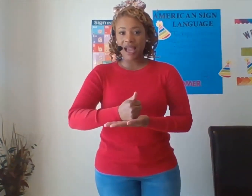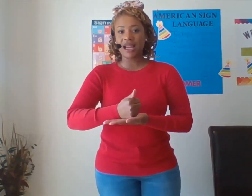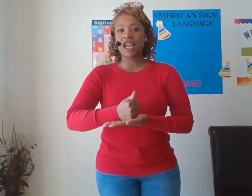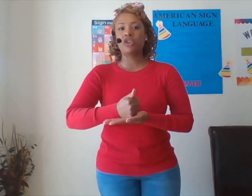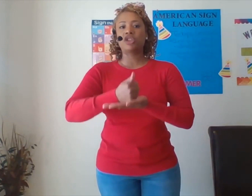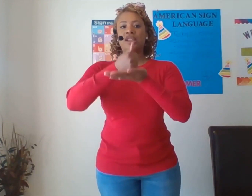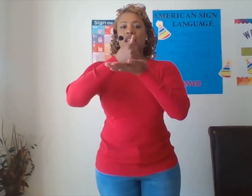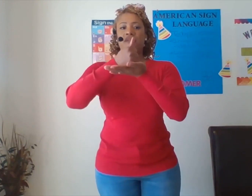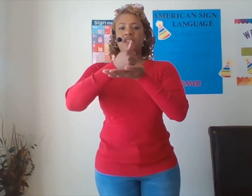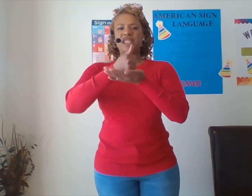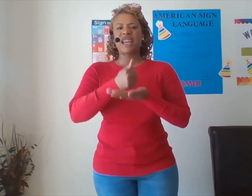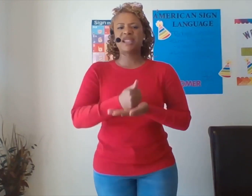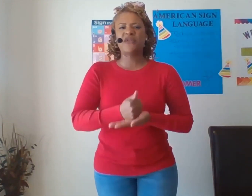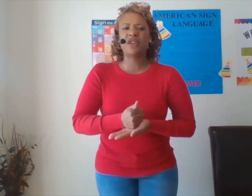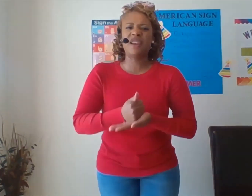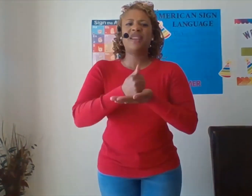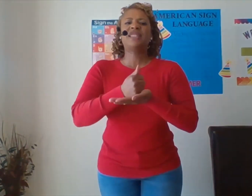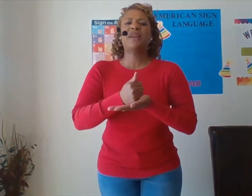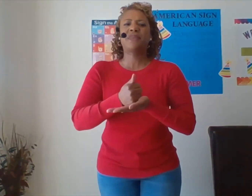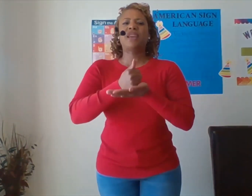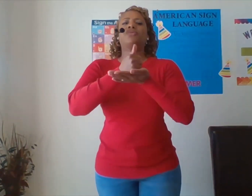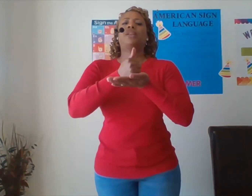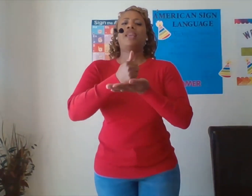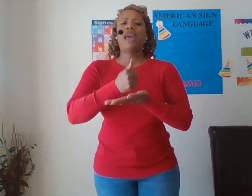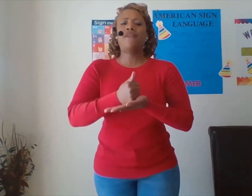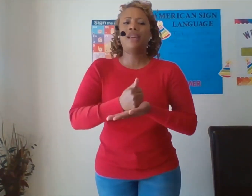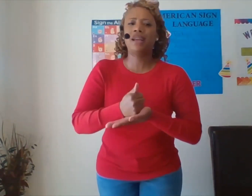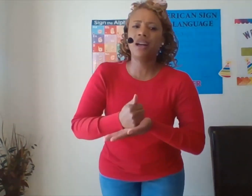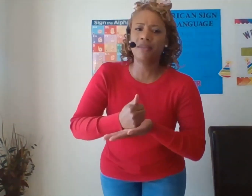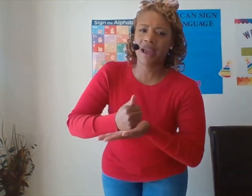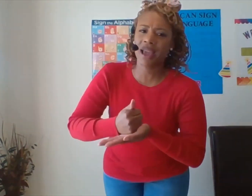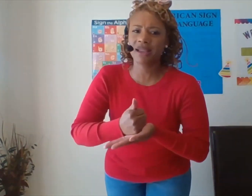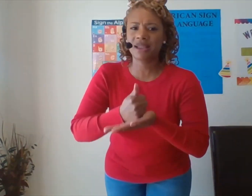hand and you just lift it as if you're lifting something that's really heavy Oh